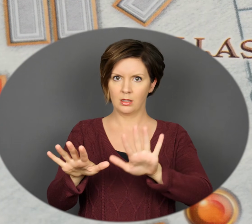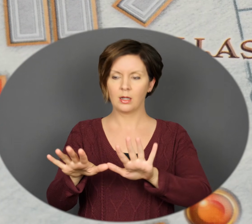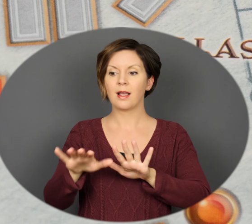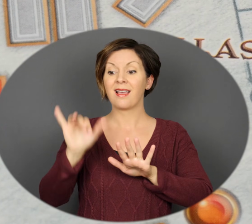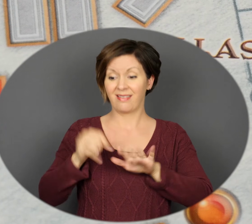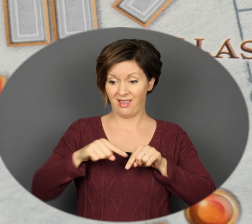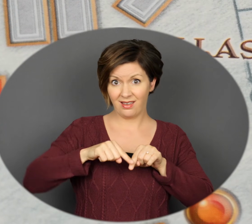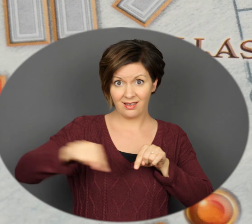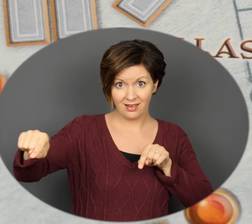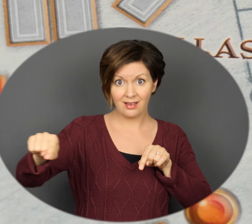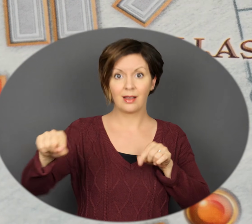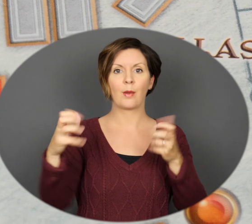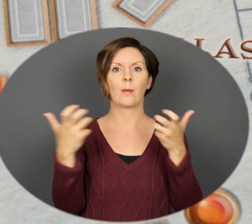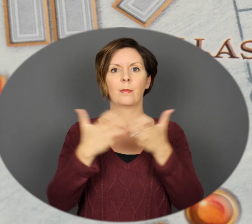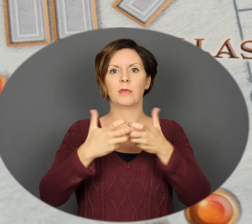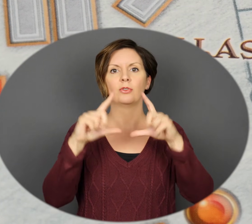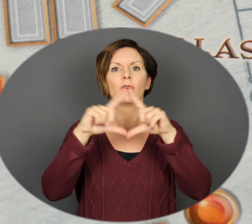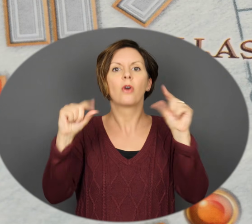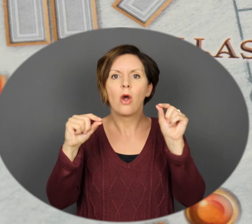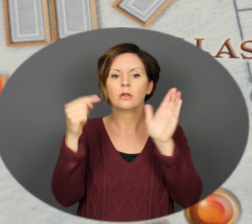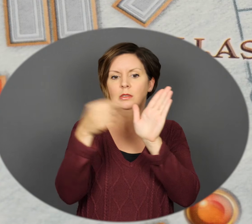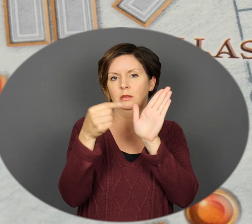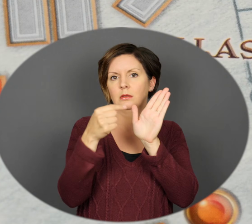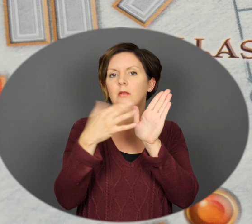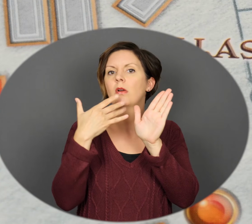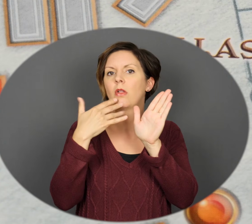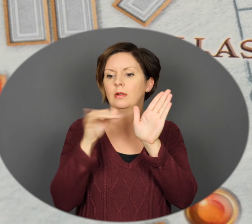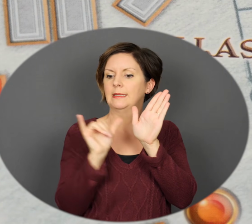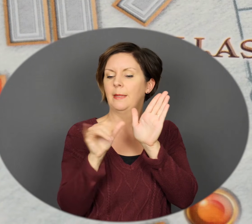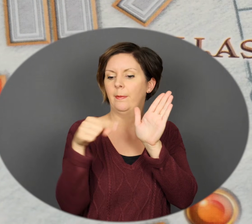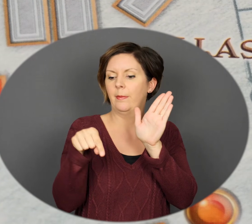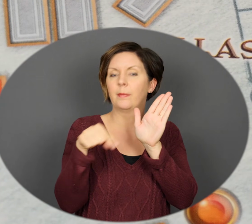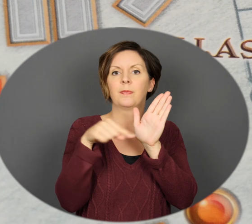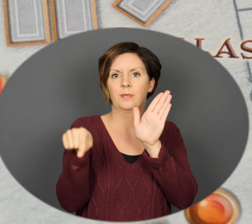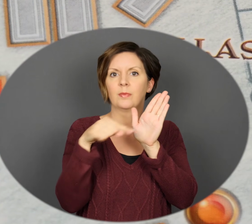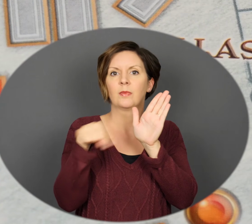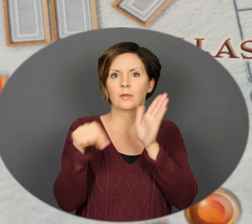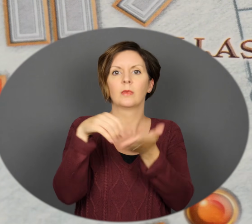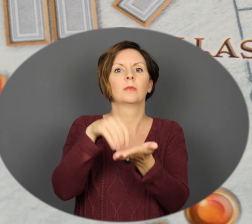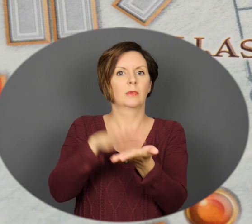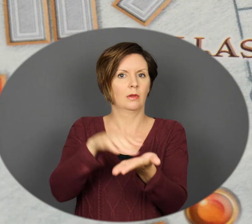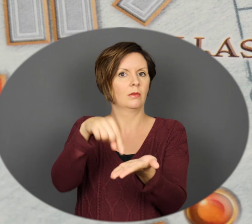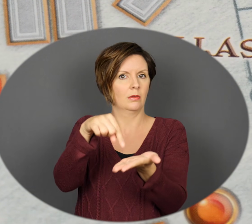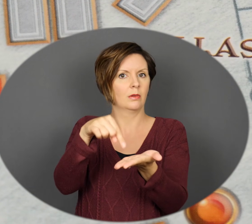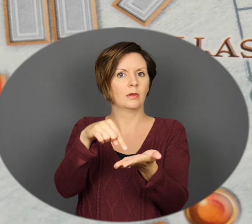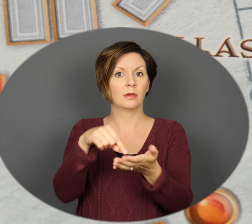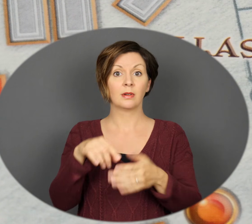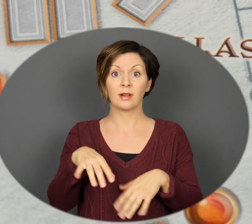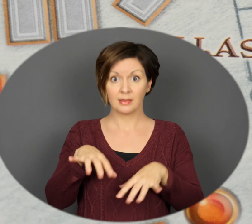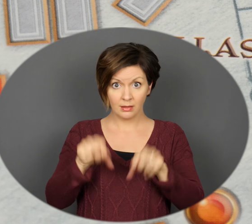These only indicate the types of cars that you need to play from your hand in order to claim that route. Once a route is claimed,